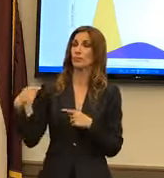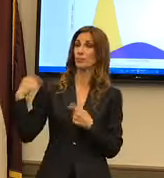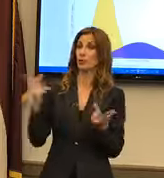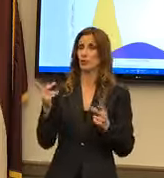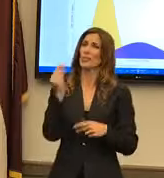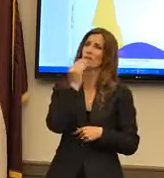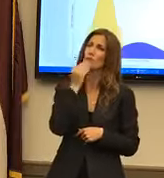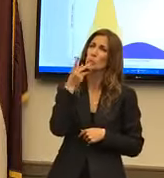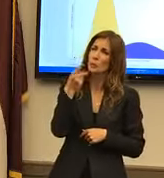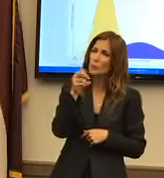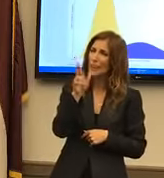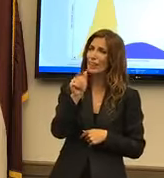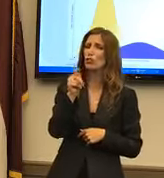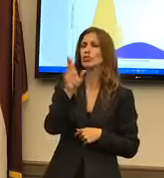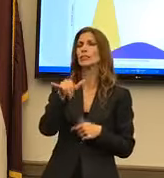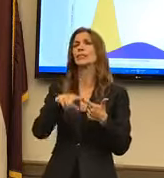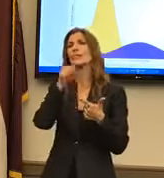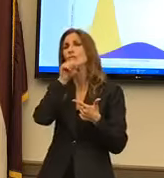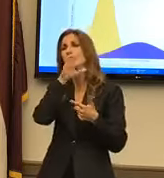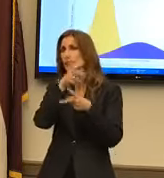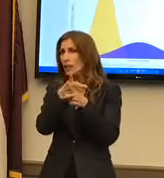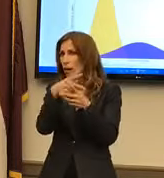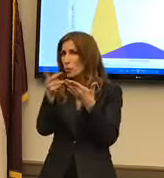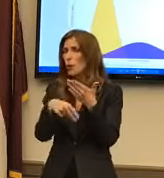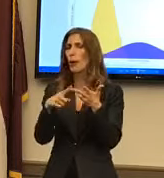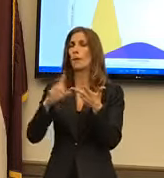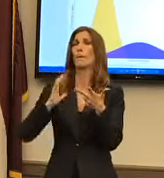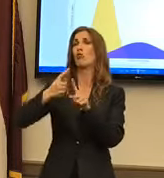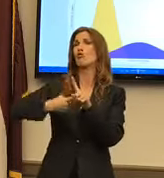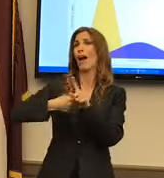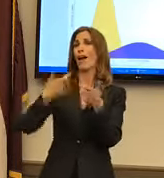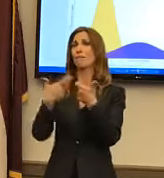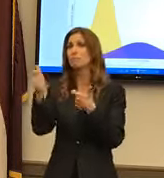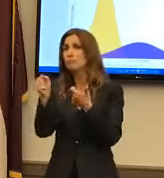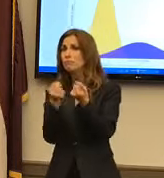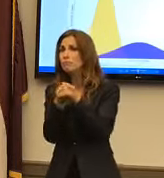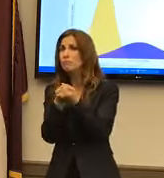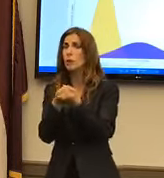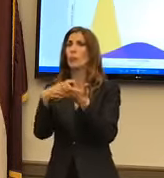pantries senior care programs rent and utility program payment programs for